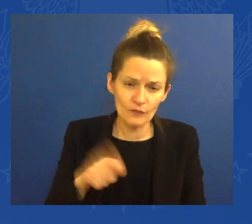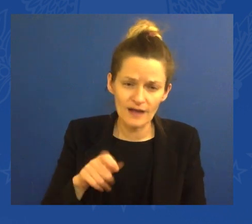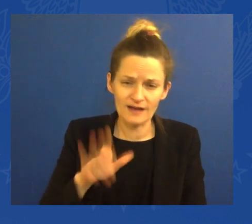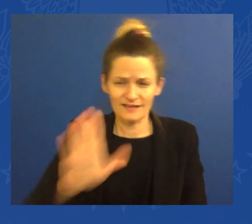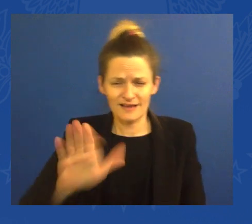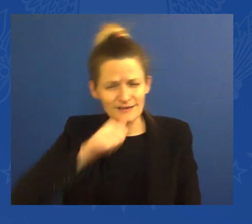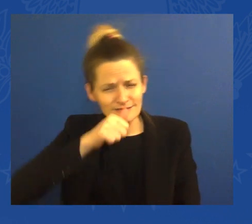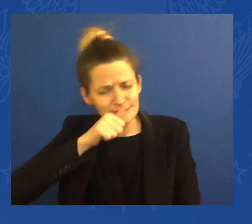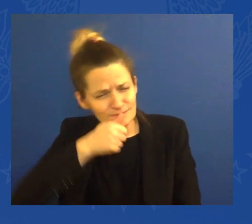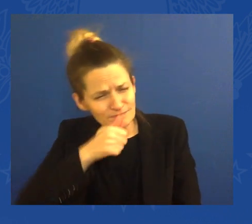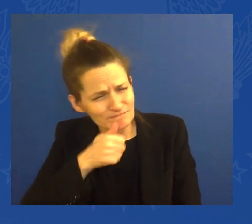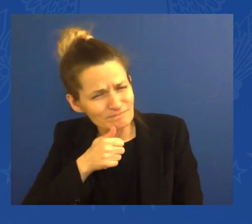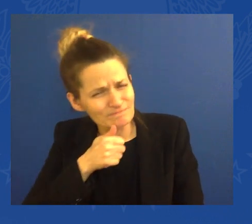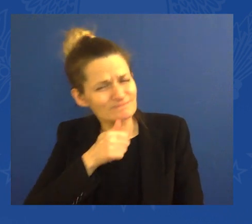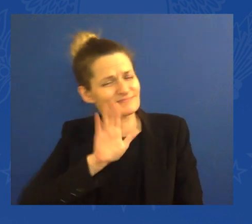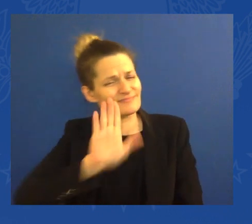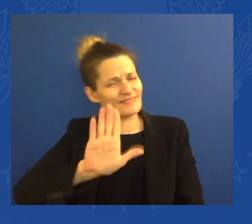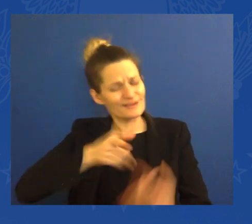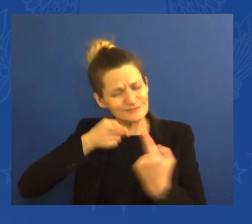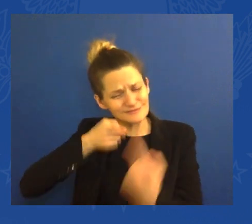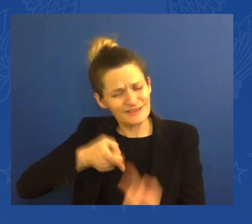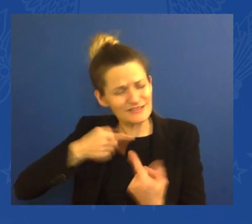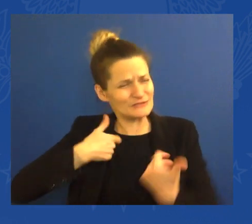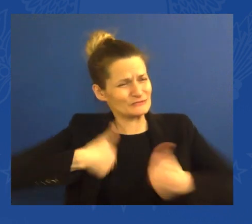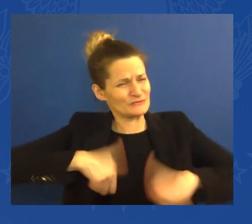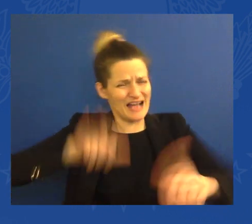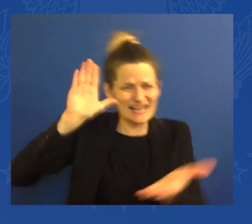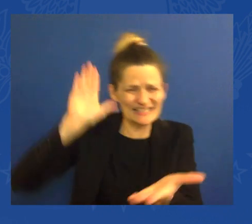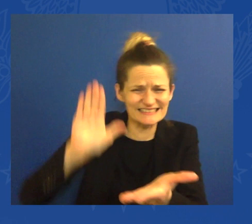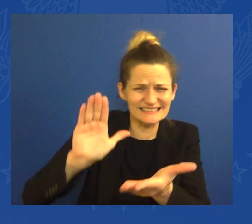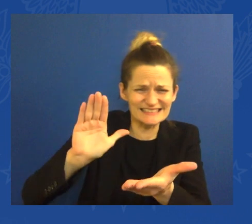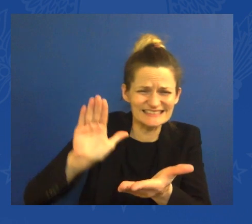Ukraine will have left Russia weaker and the rest of the world stronger.